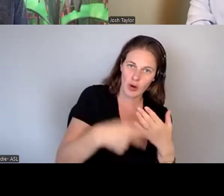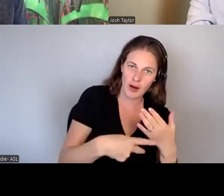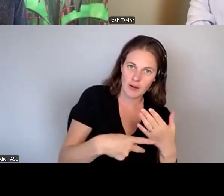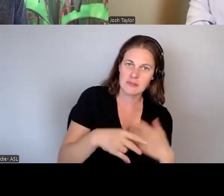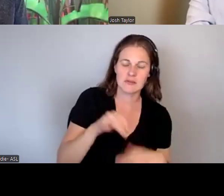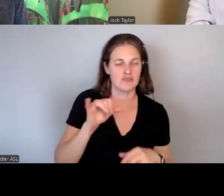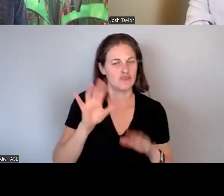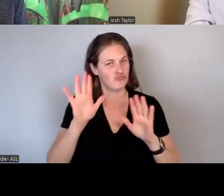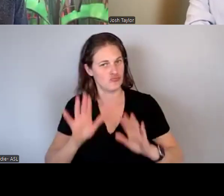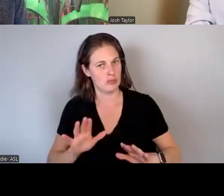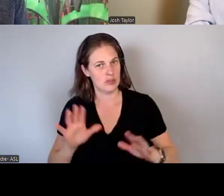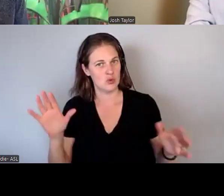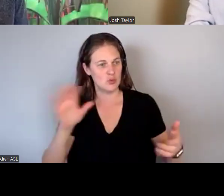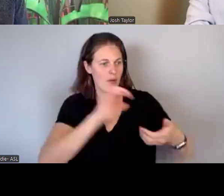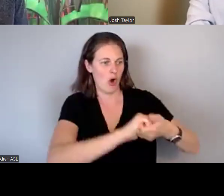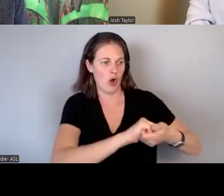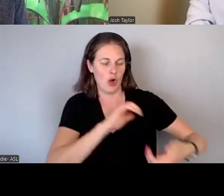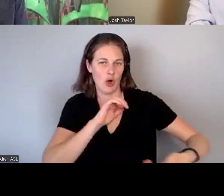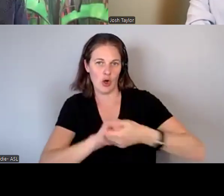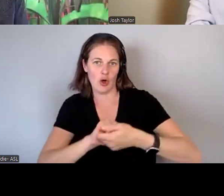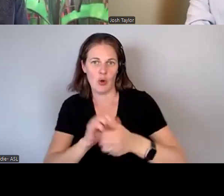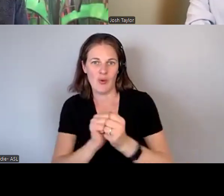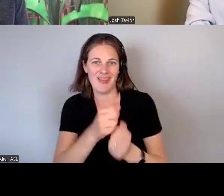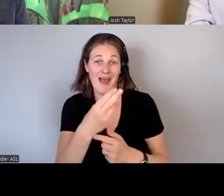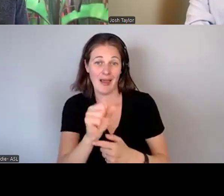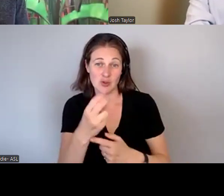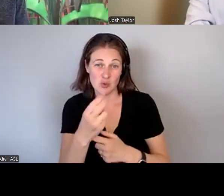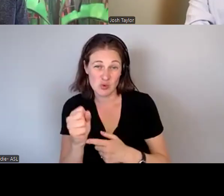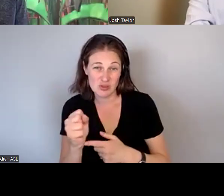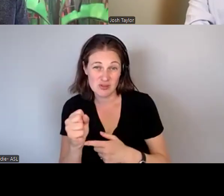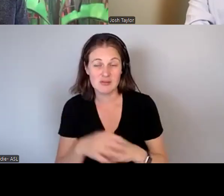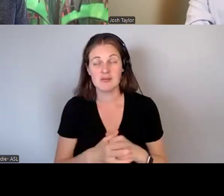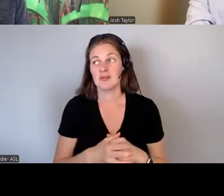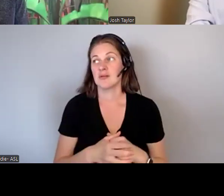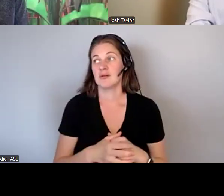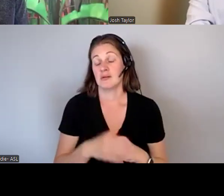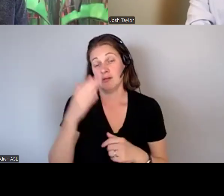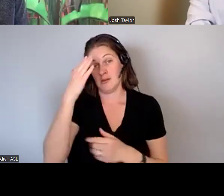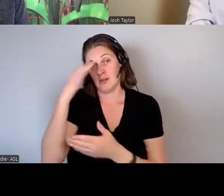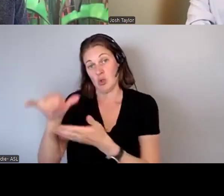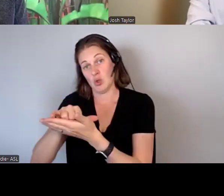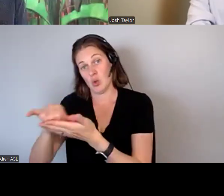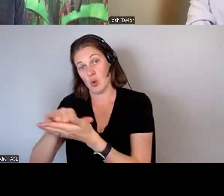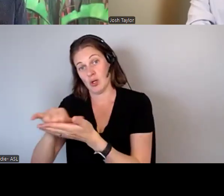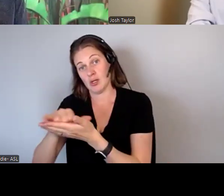to just partner with high schools. I know in New York City, Lincoln Center for the Performing Arts